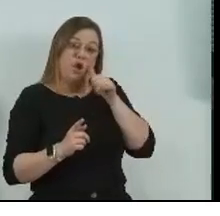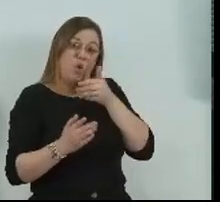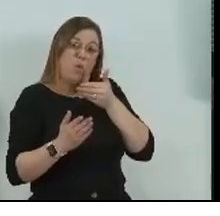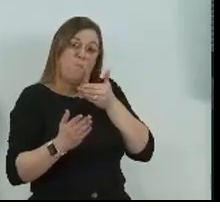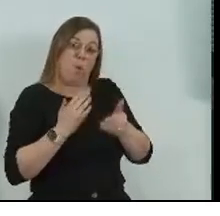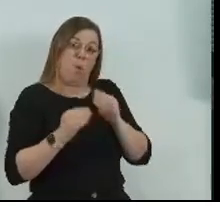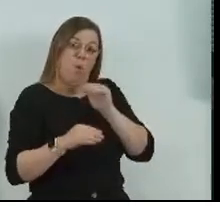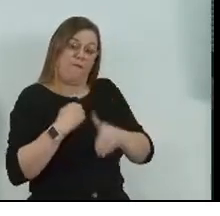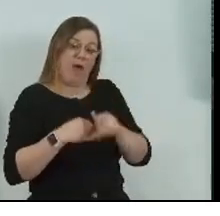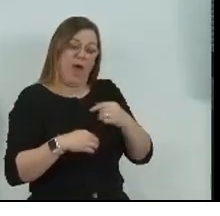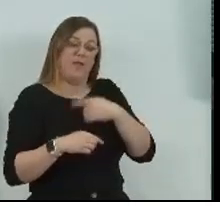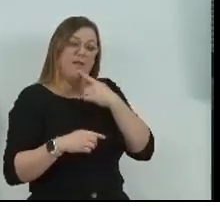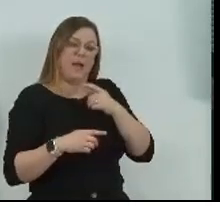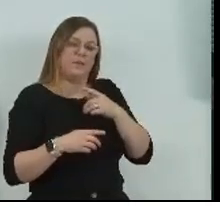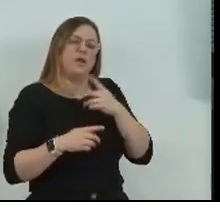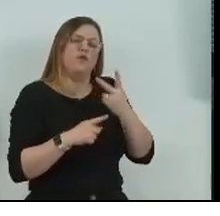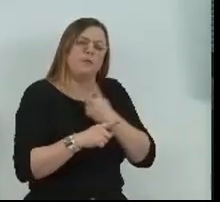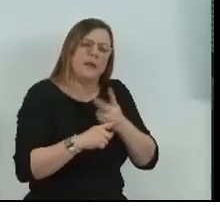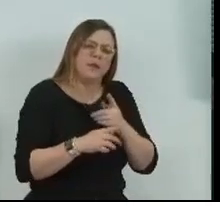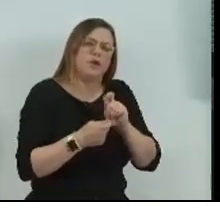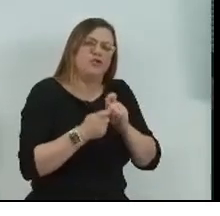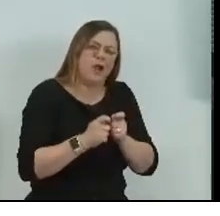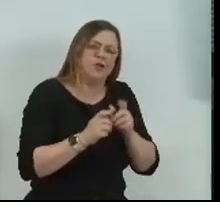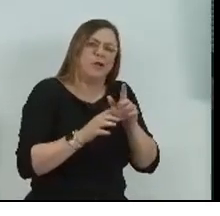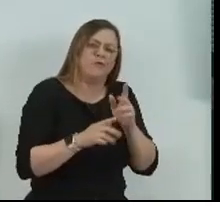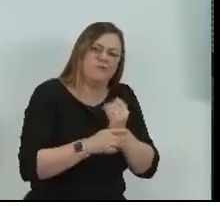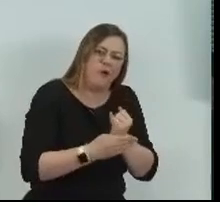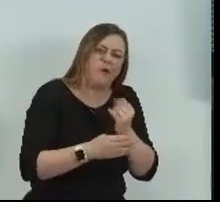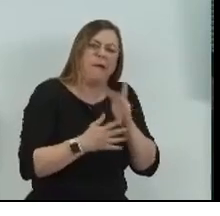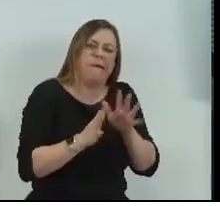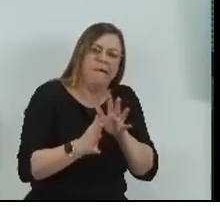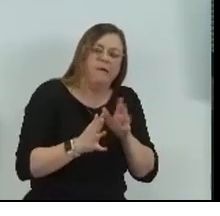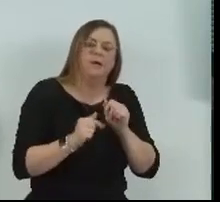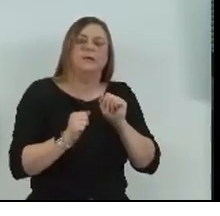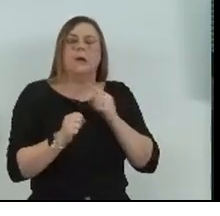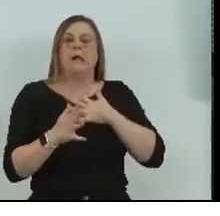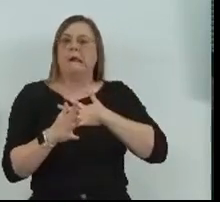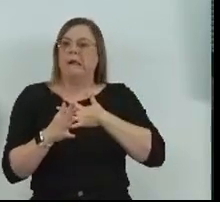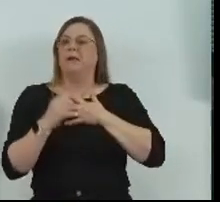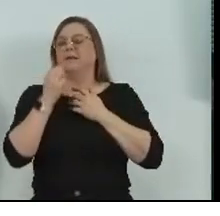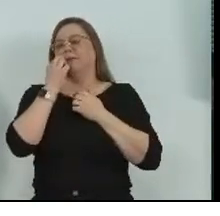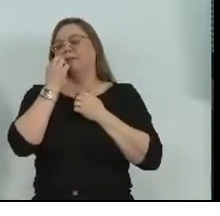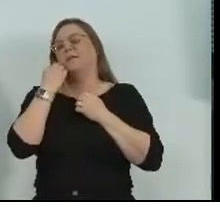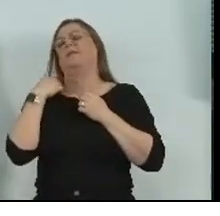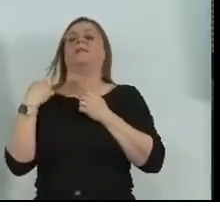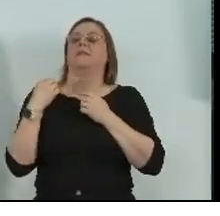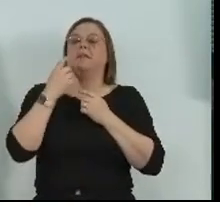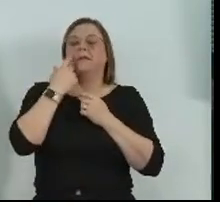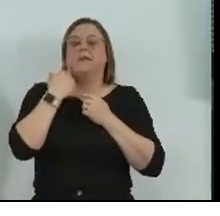I kept getting corrected. So yeah, I'd say for the most part,